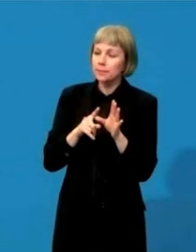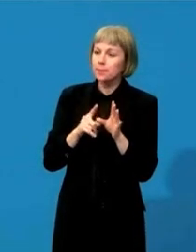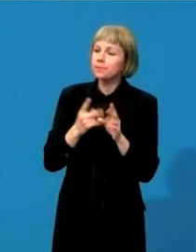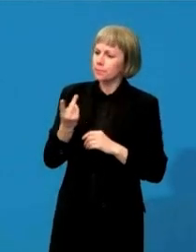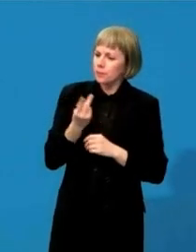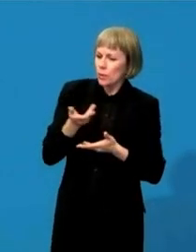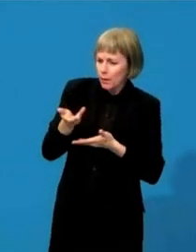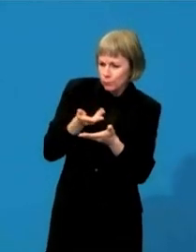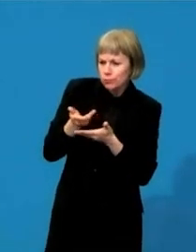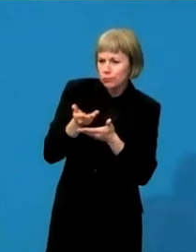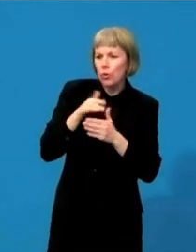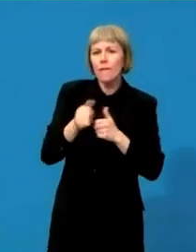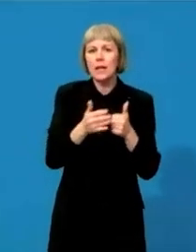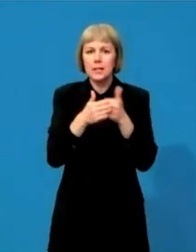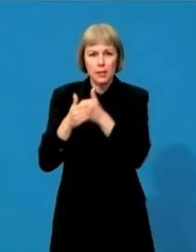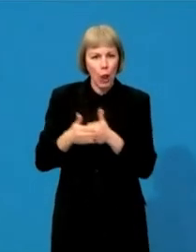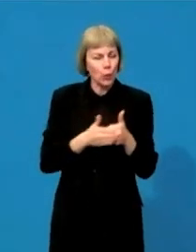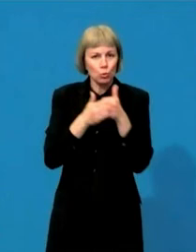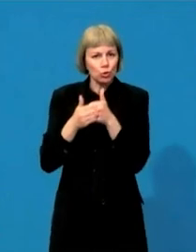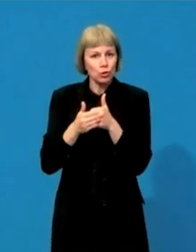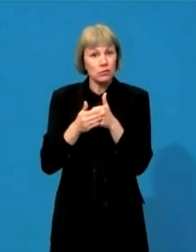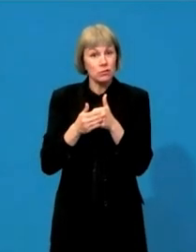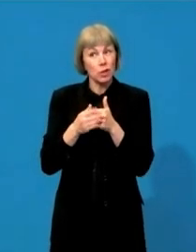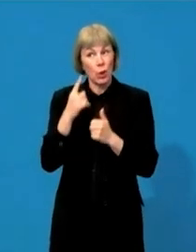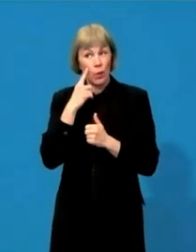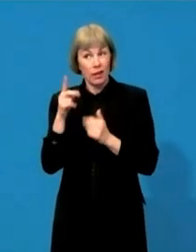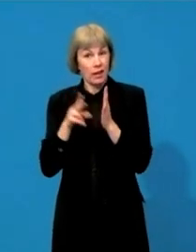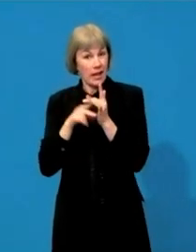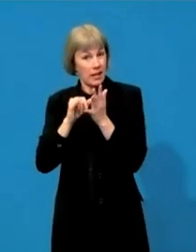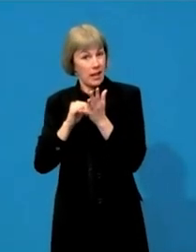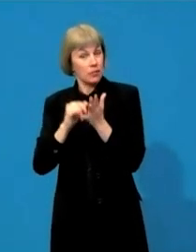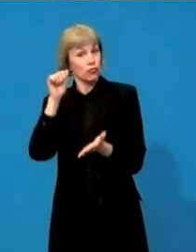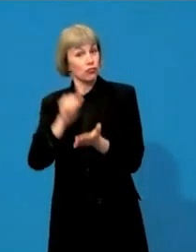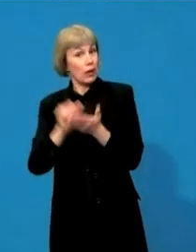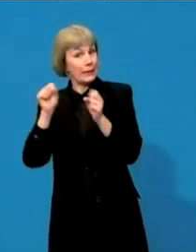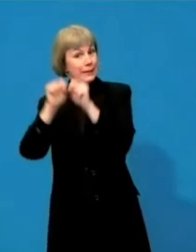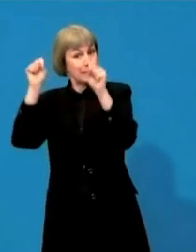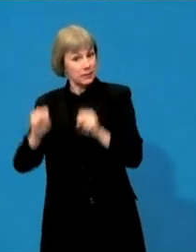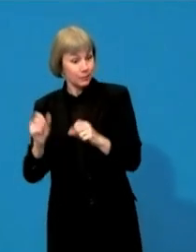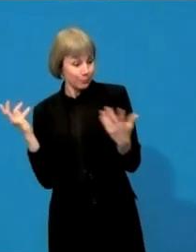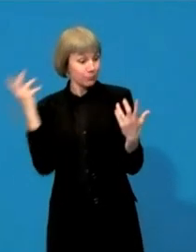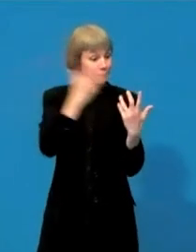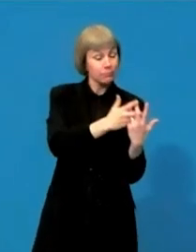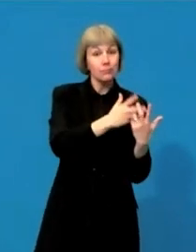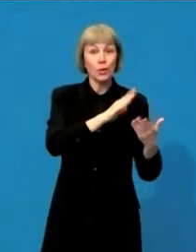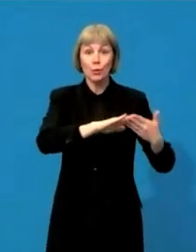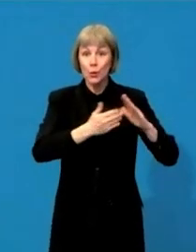NDIS is fit for purpose? No, I don't.